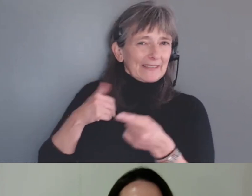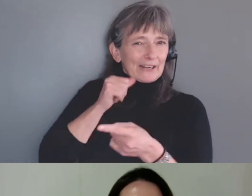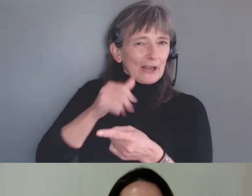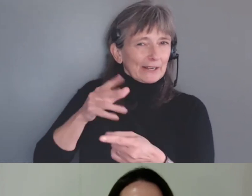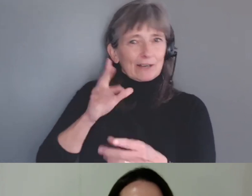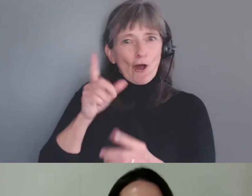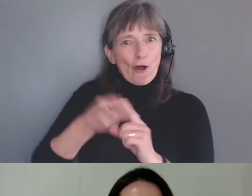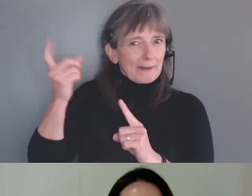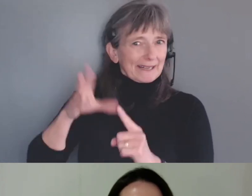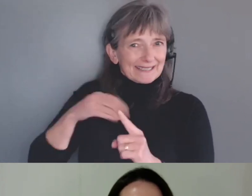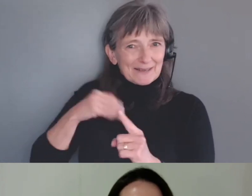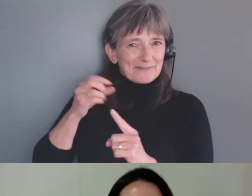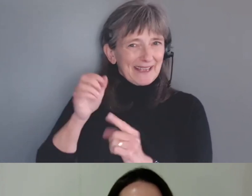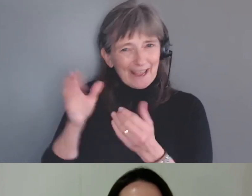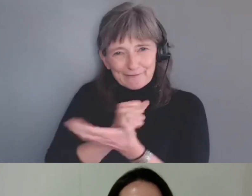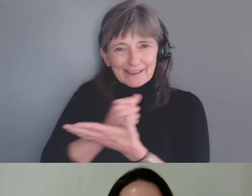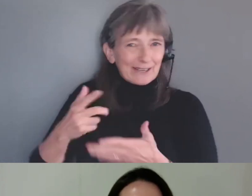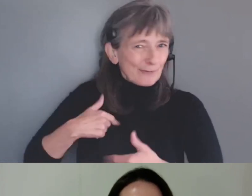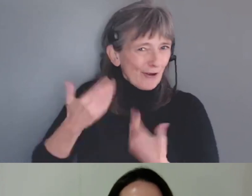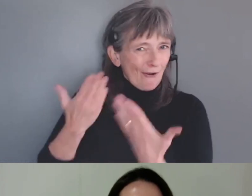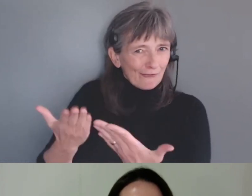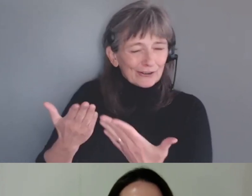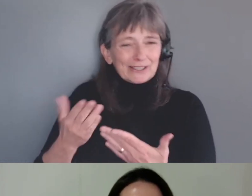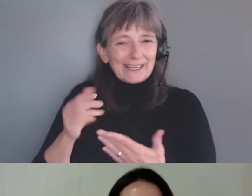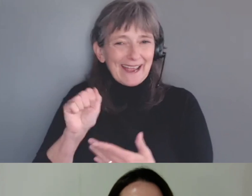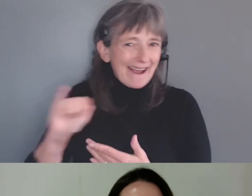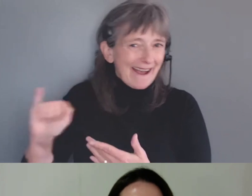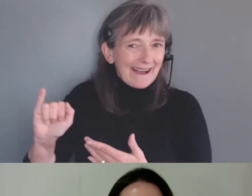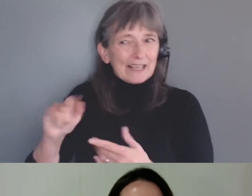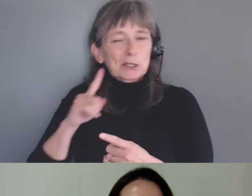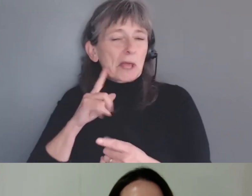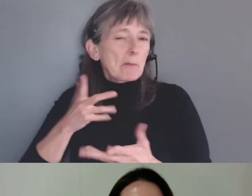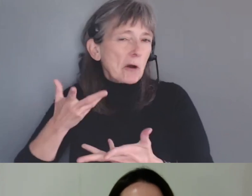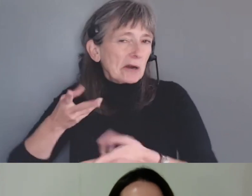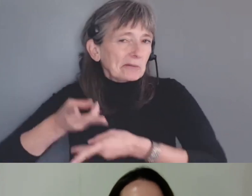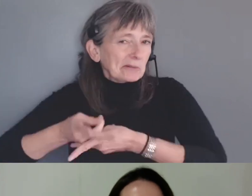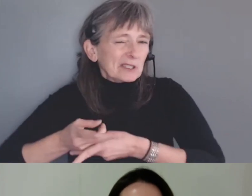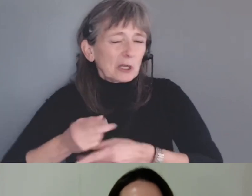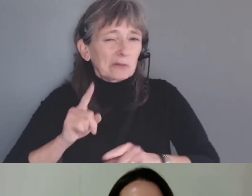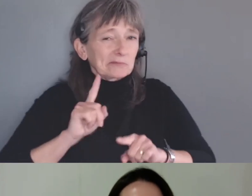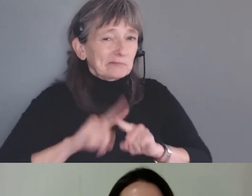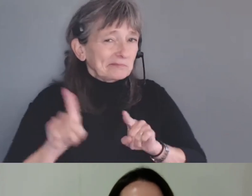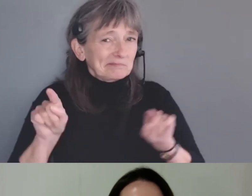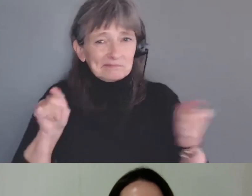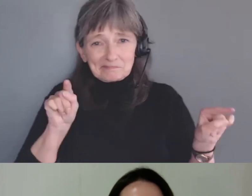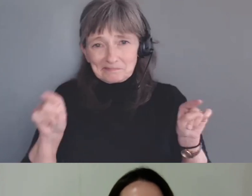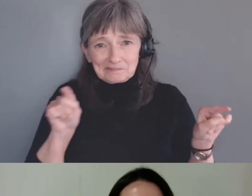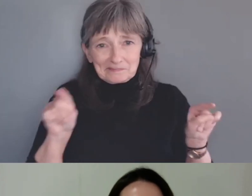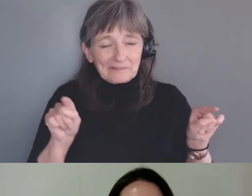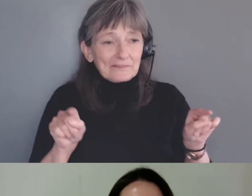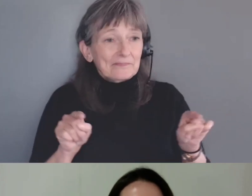Barbara: Exactly. So, it's been always a conversation before the sprint with the organisers